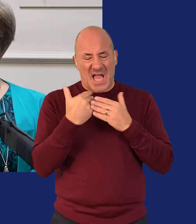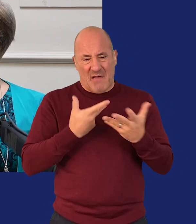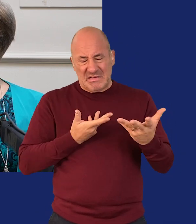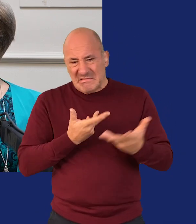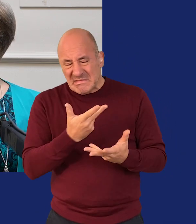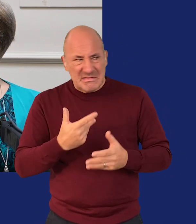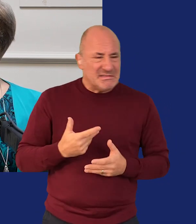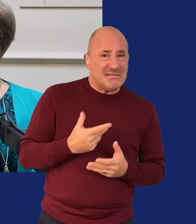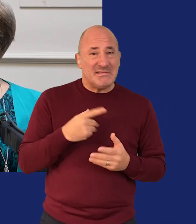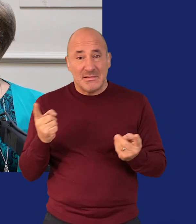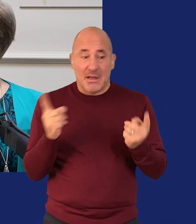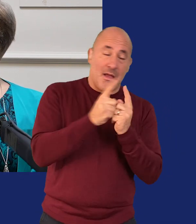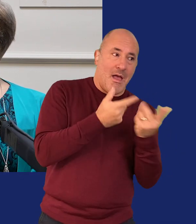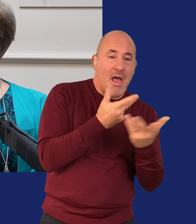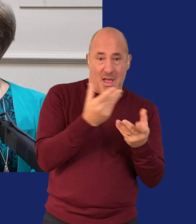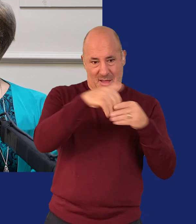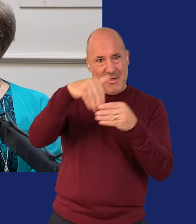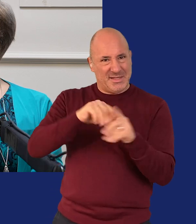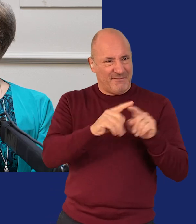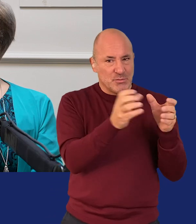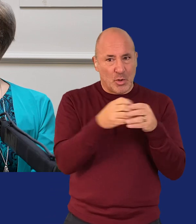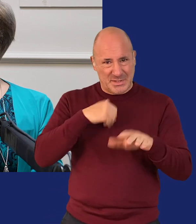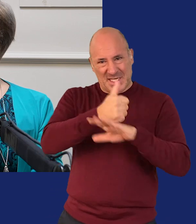support and conversation and a safe space- mm-Hmm